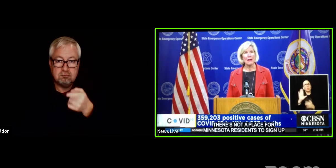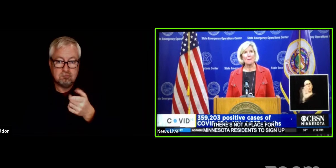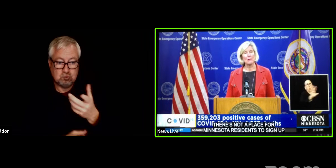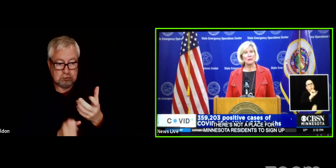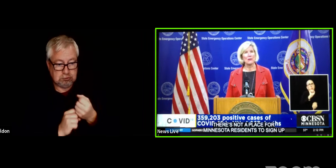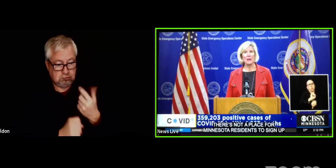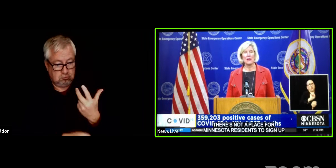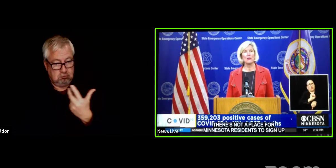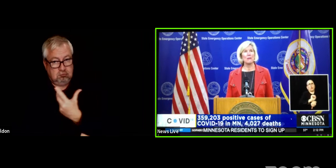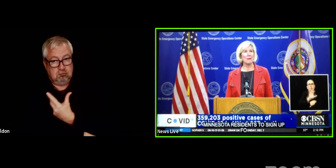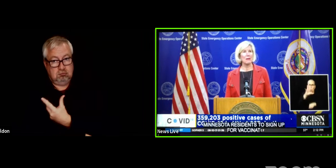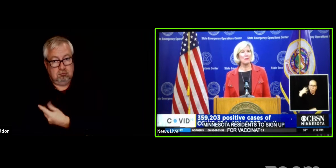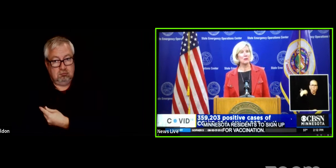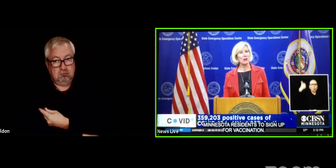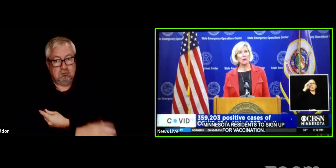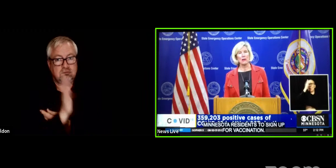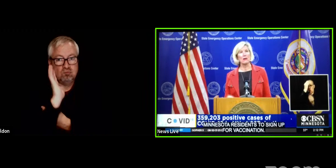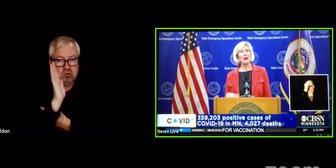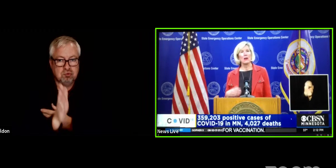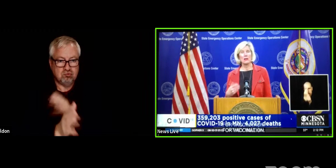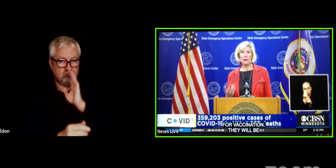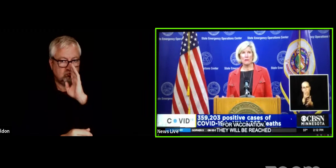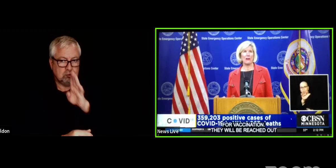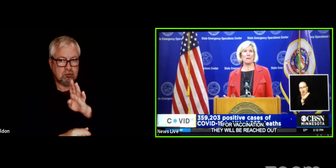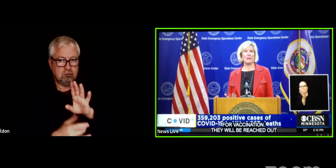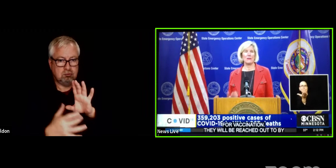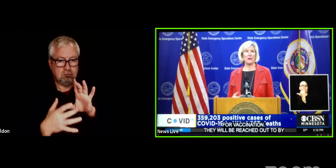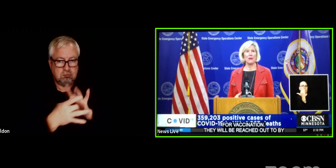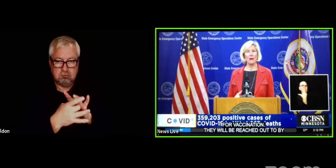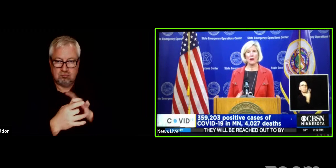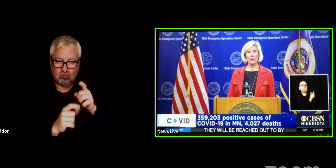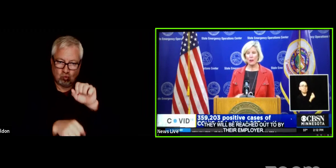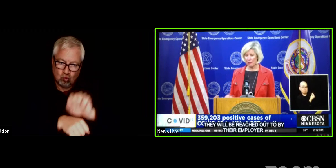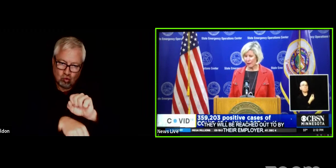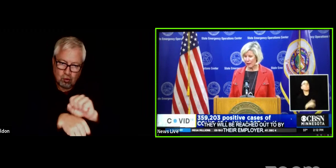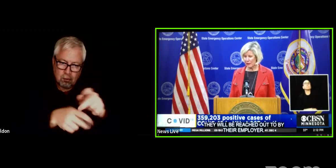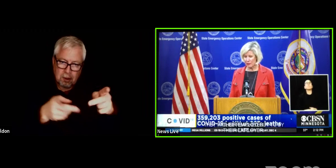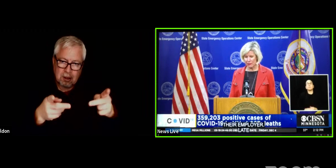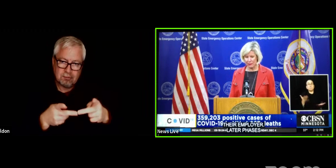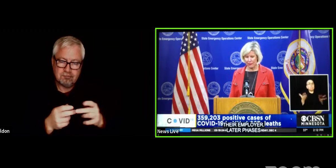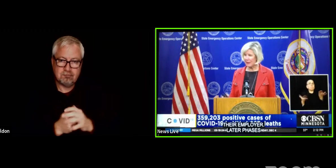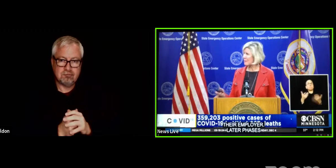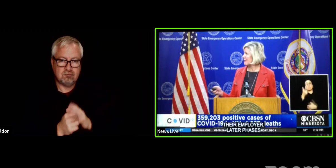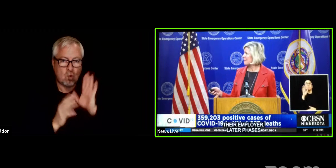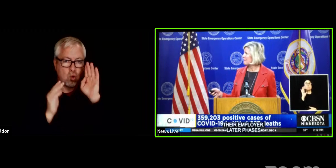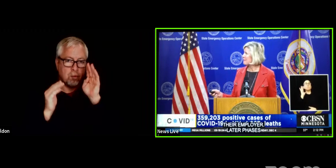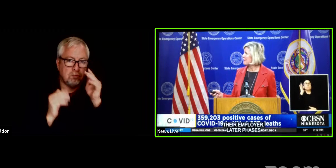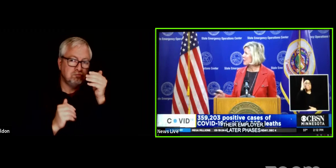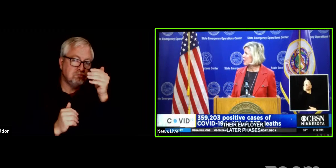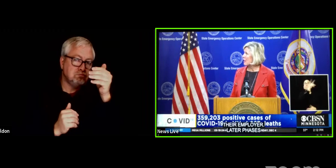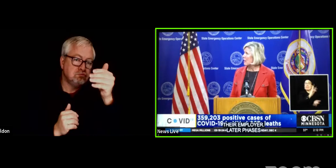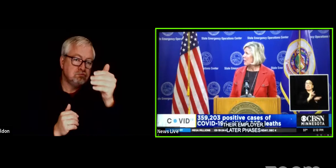OPPORTUNITY AND YOU MAY BE ABLE TO GO TO YOUR LOCAL PHARMACY OR YOUR HEALTH CARE PROVIDER TO RECEIVE VACCINE.